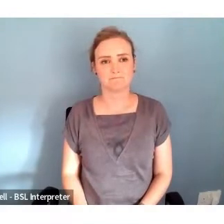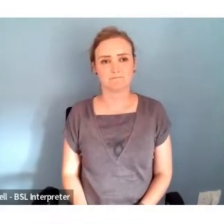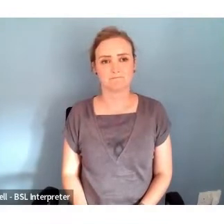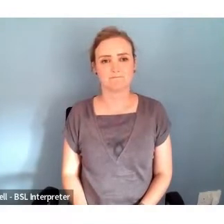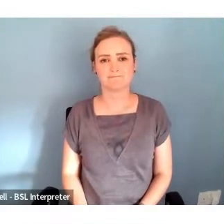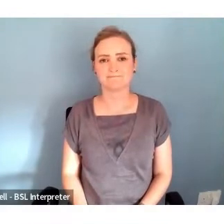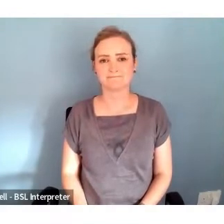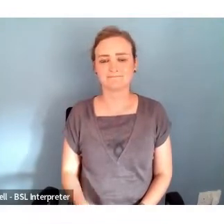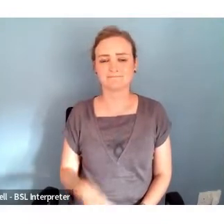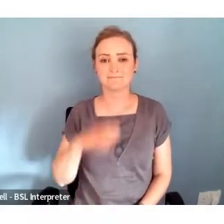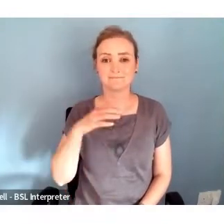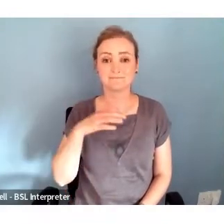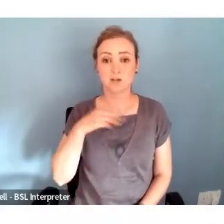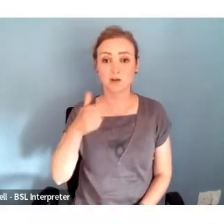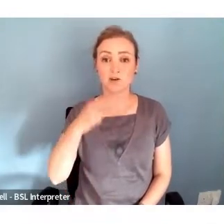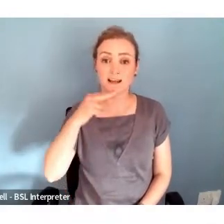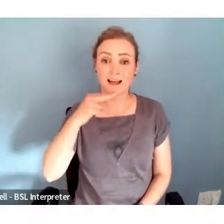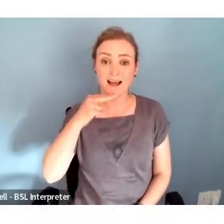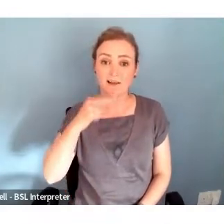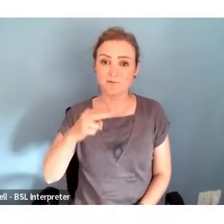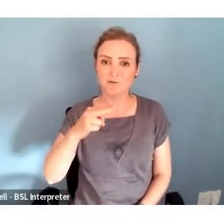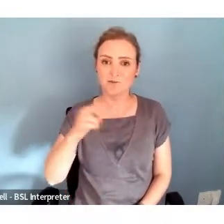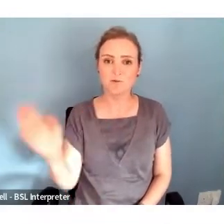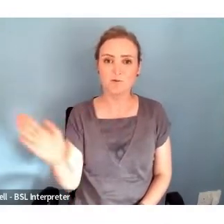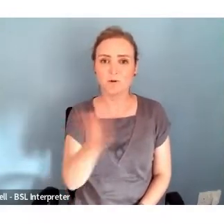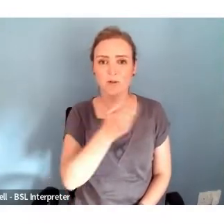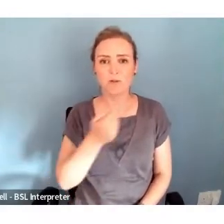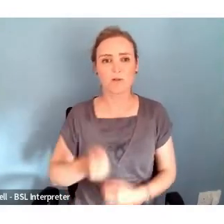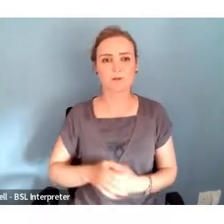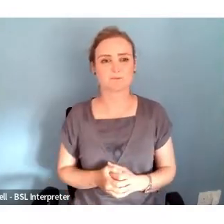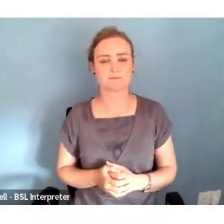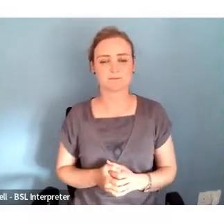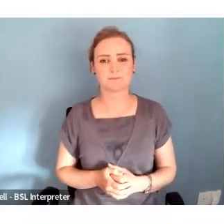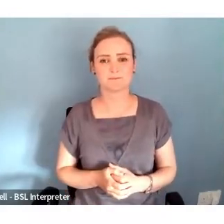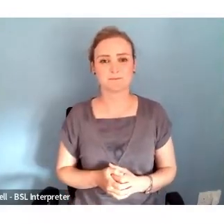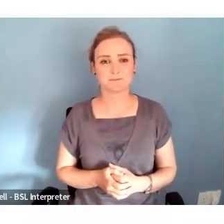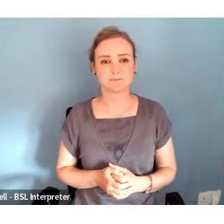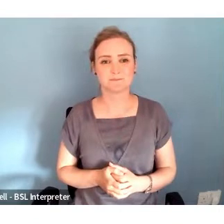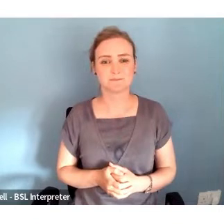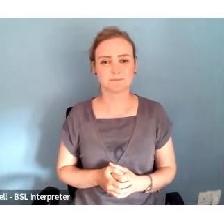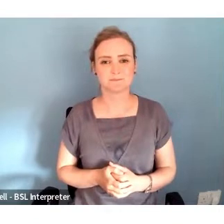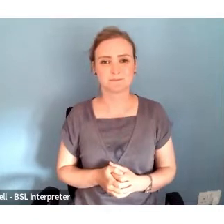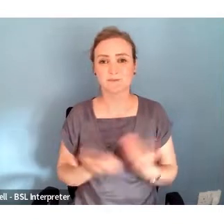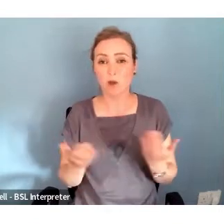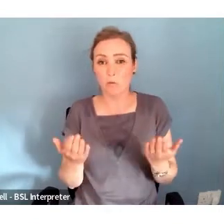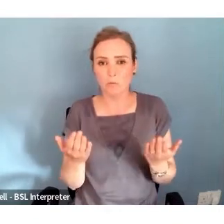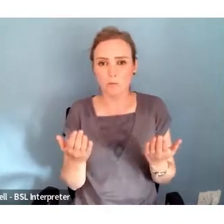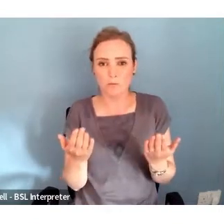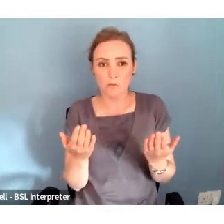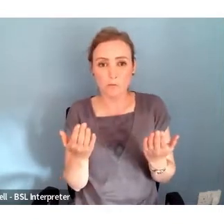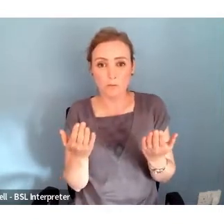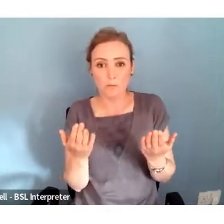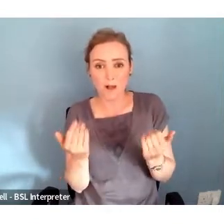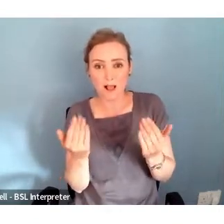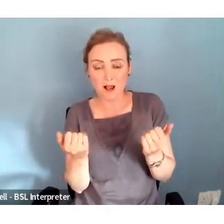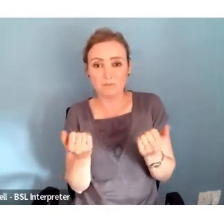. >>: Recording in progress . JANE: Well, good afternoon, everyone and a very , very warm welcome to the latest webinar from Evenbreak for employers